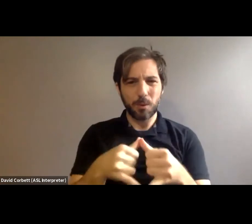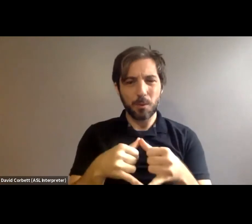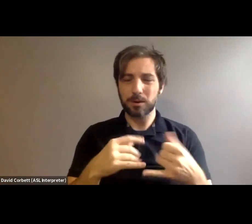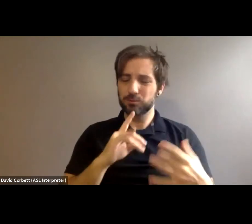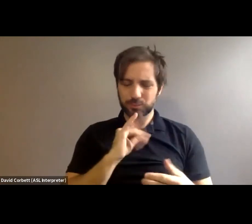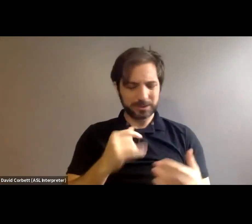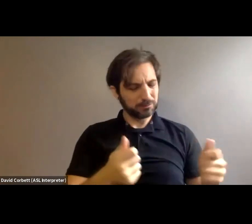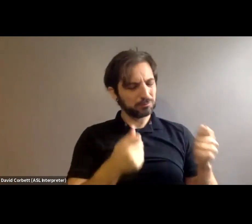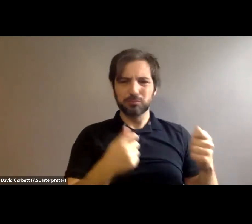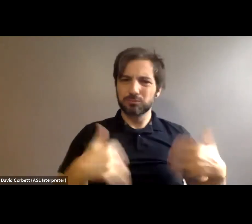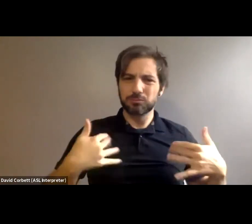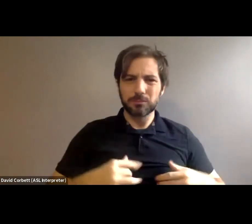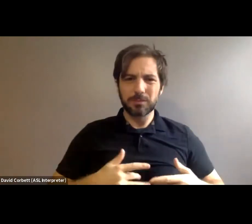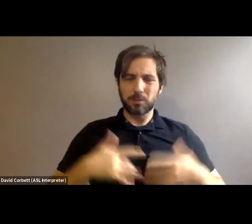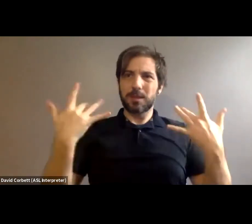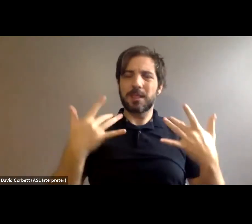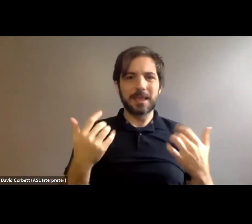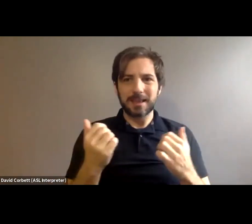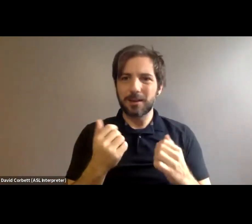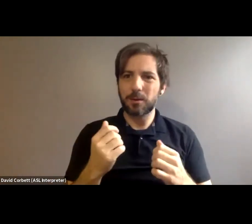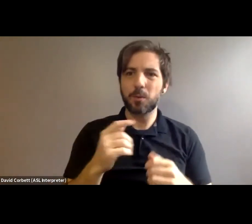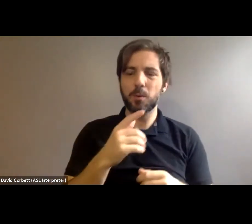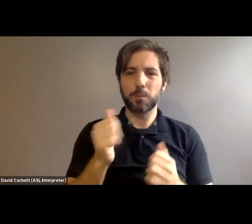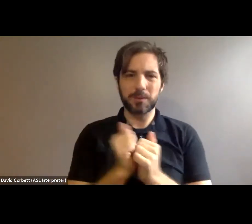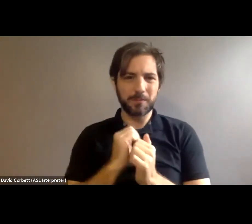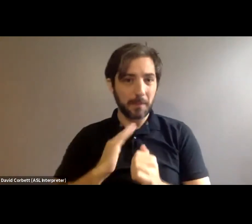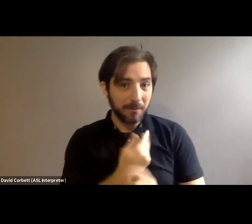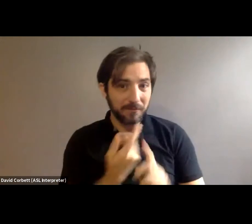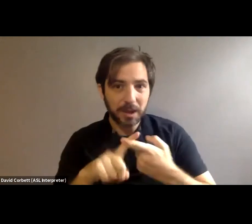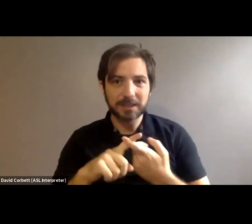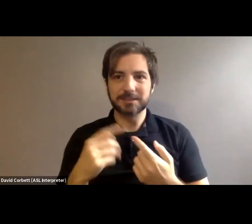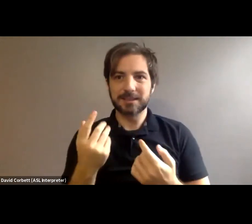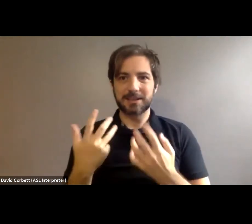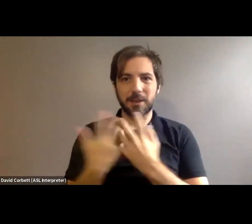along with our friends and colleagues at the History Museum and the Arts and Education